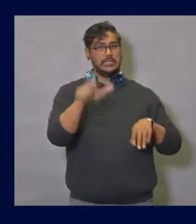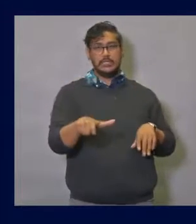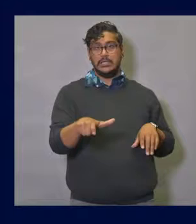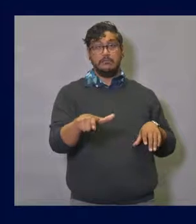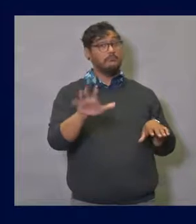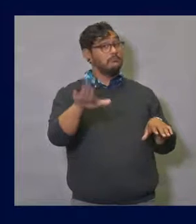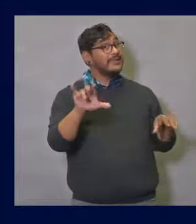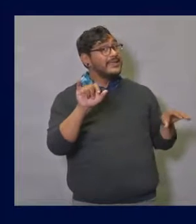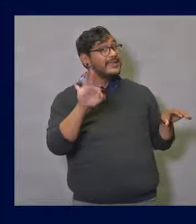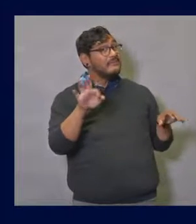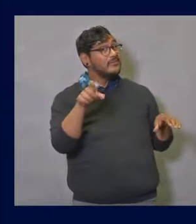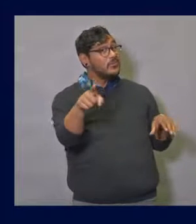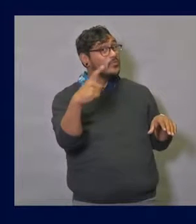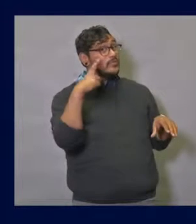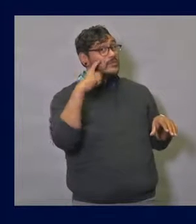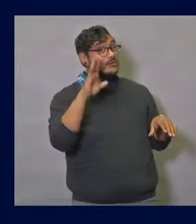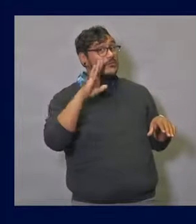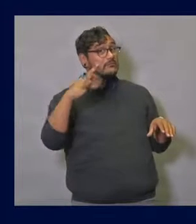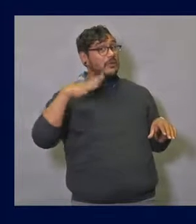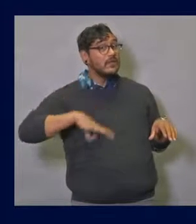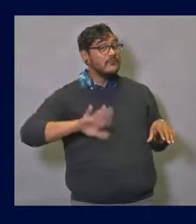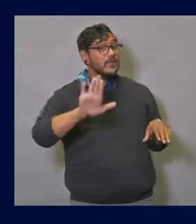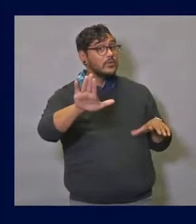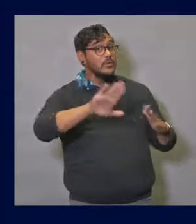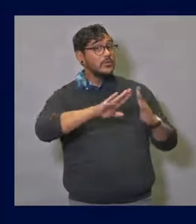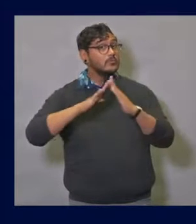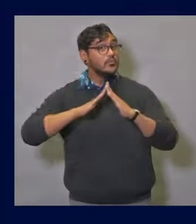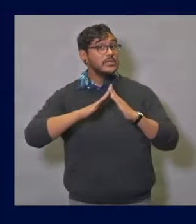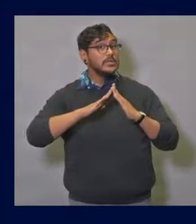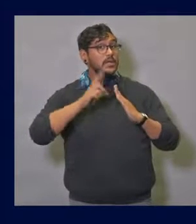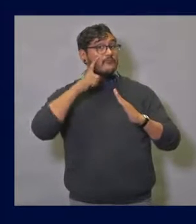CHANGE, UNLESS YOU FEEL LIKE THERE WOULD BE A BENEFIT IN YOUR